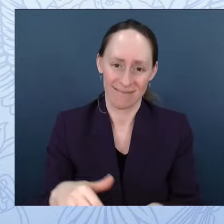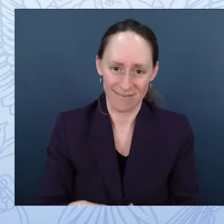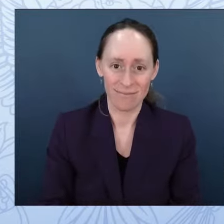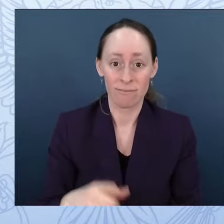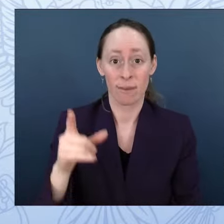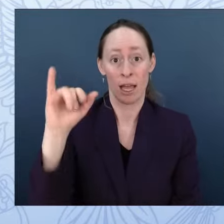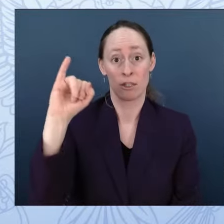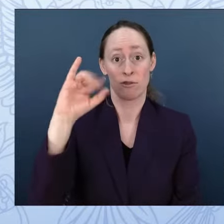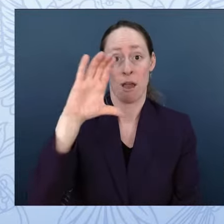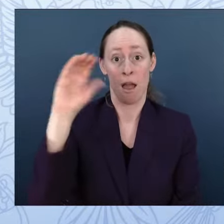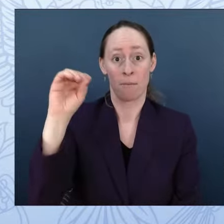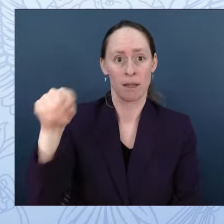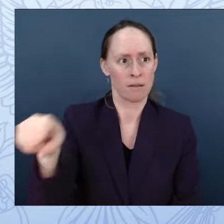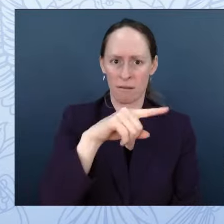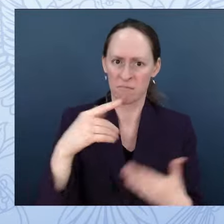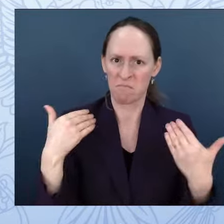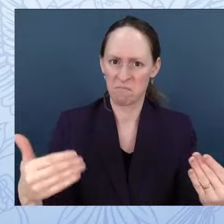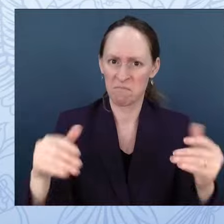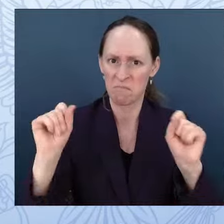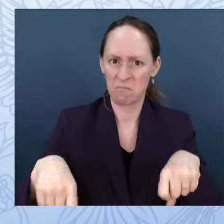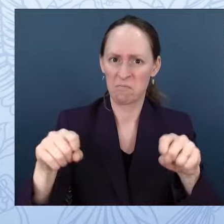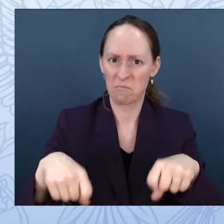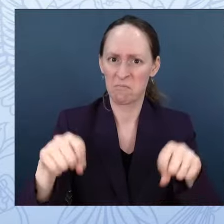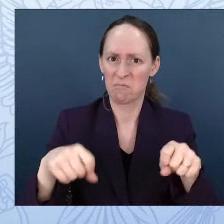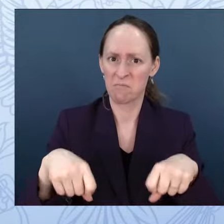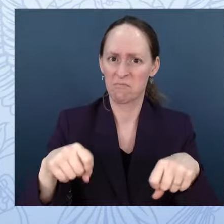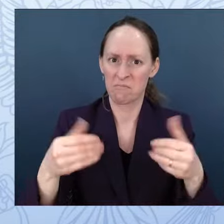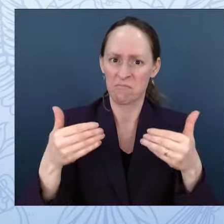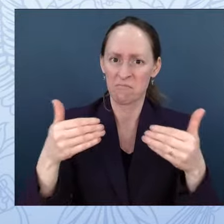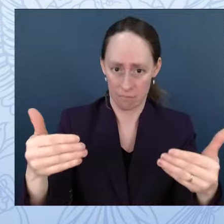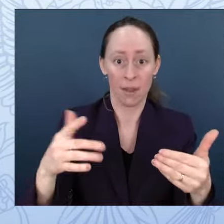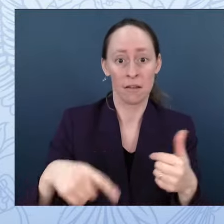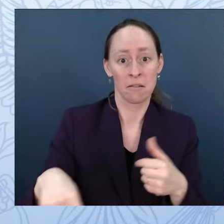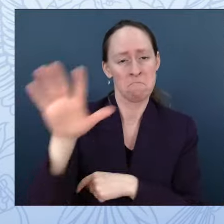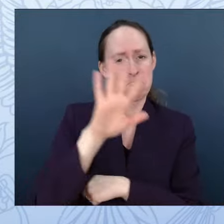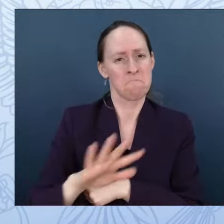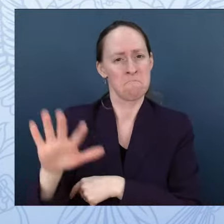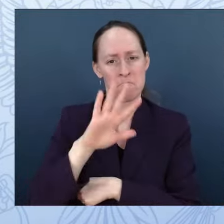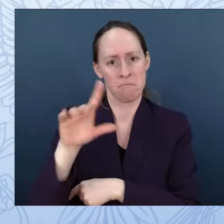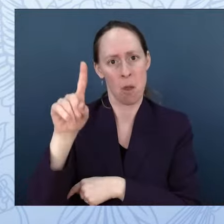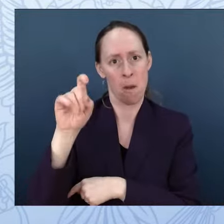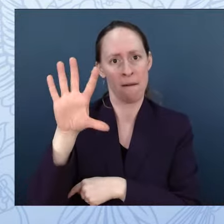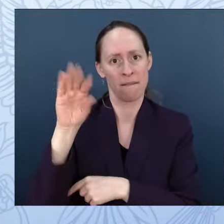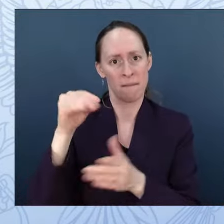And we know that those aren't just numbers. They're the father who will be able to enroll